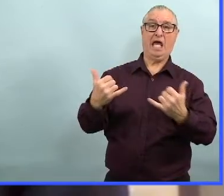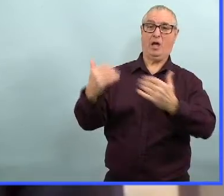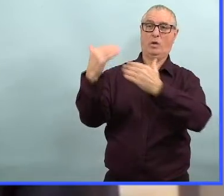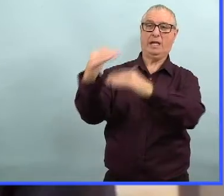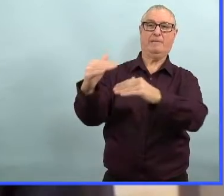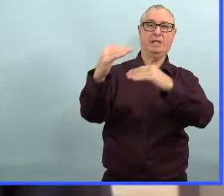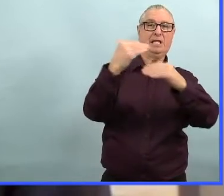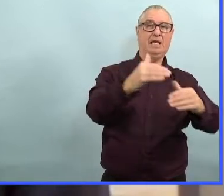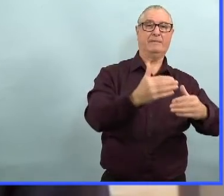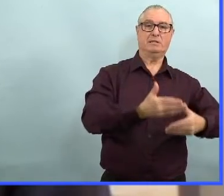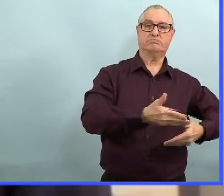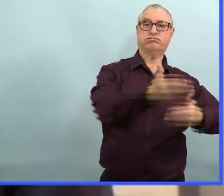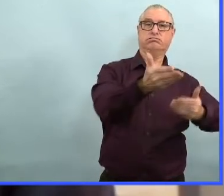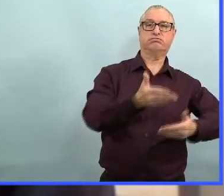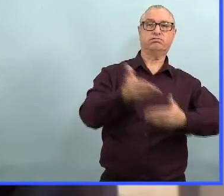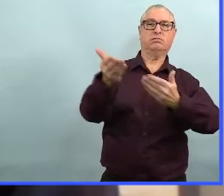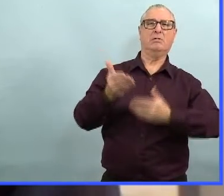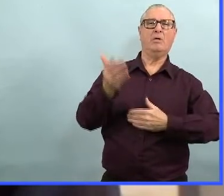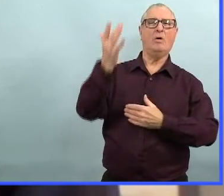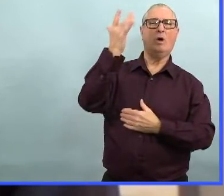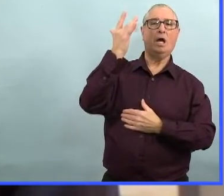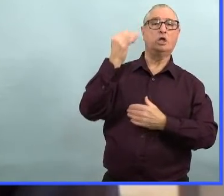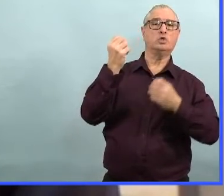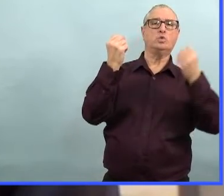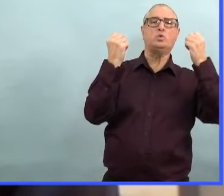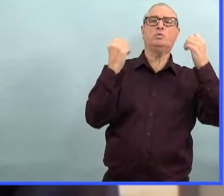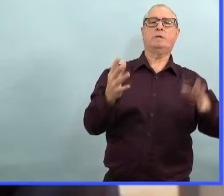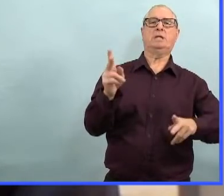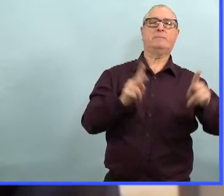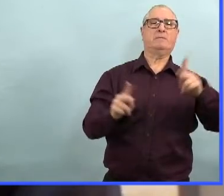so that that question is going to need to be directed to to share health